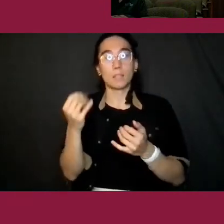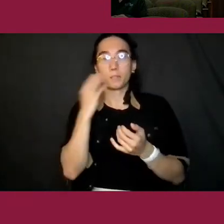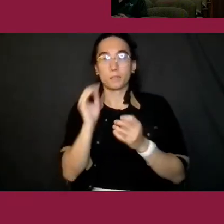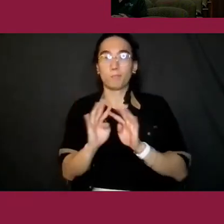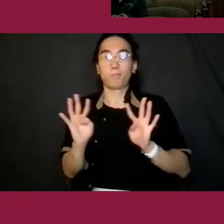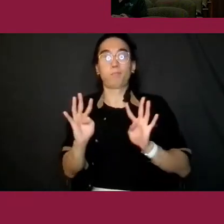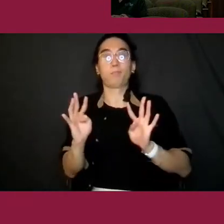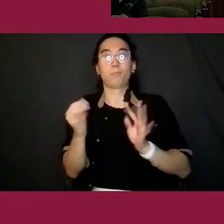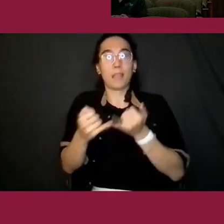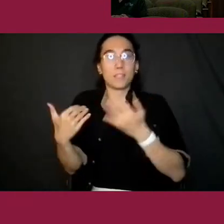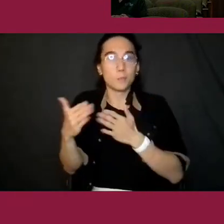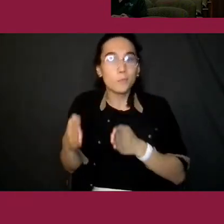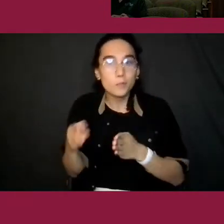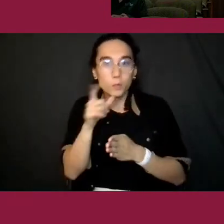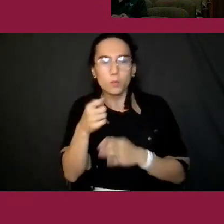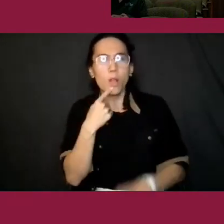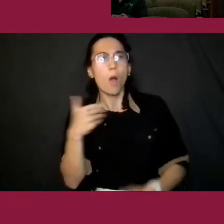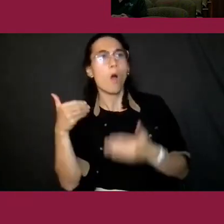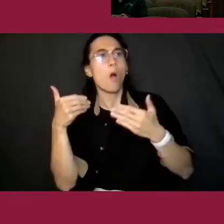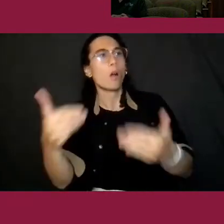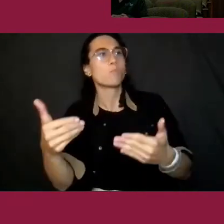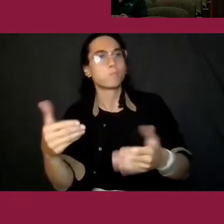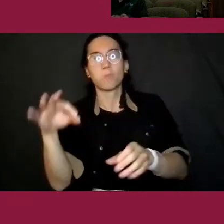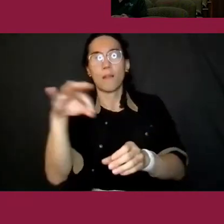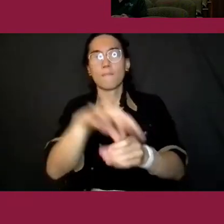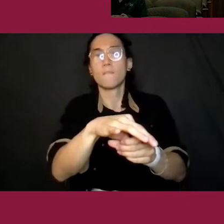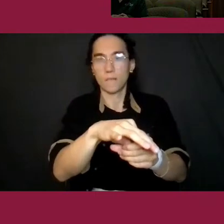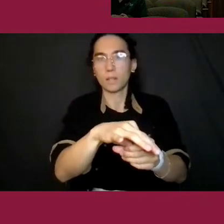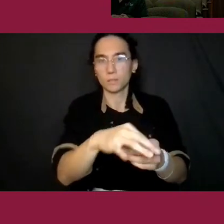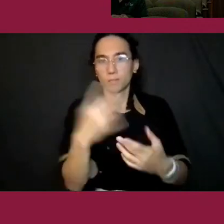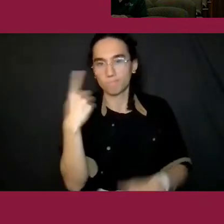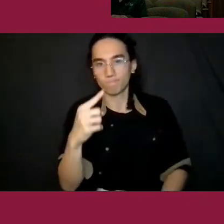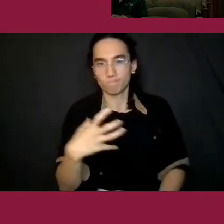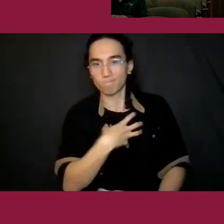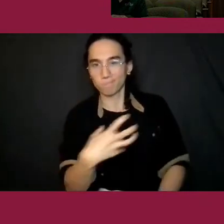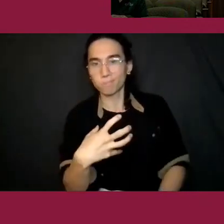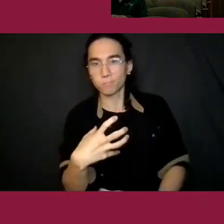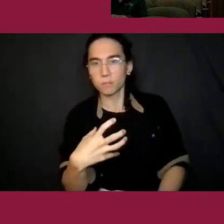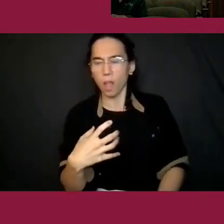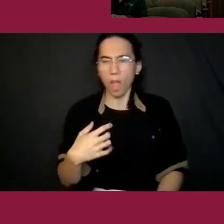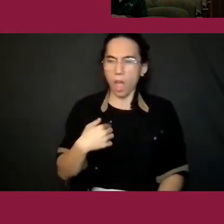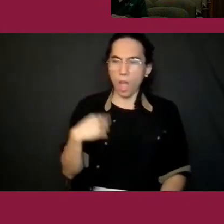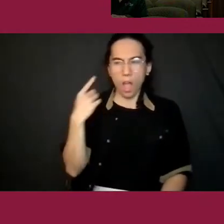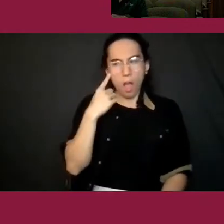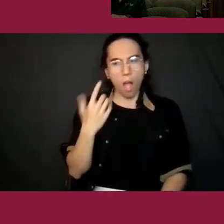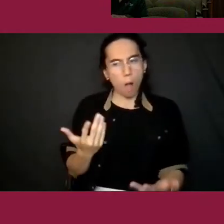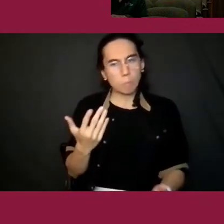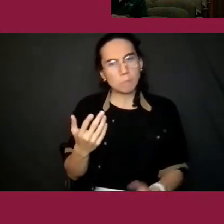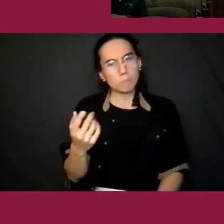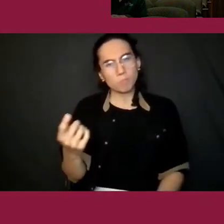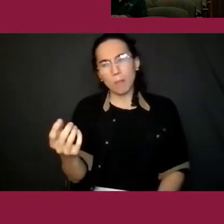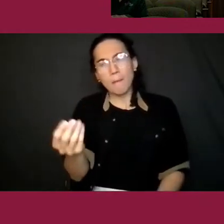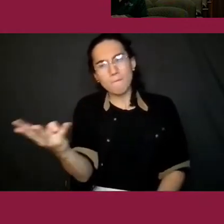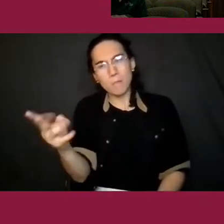I think I would encourage you, at least two of you, to maybe participate in the training and see how it goes.